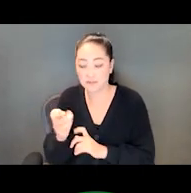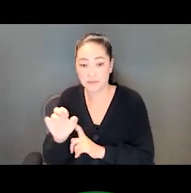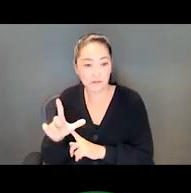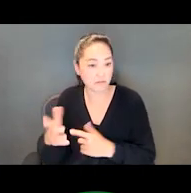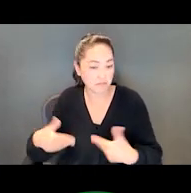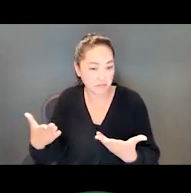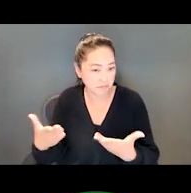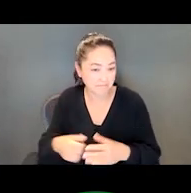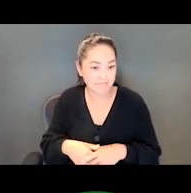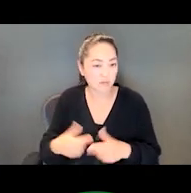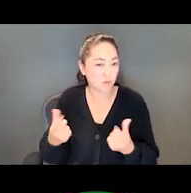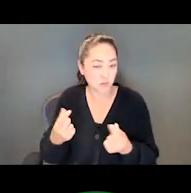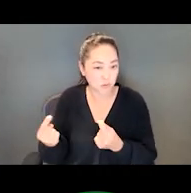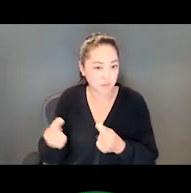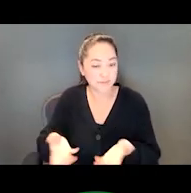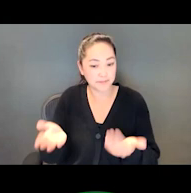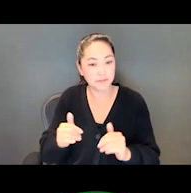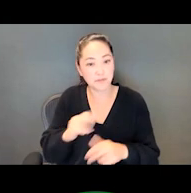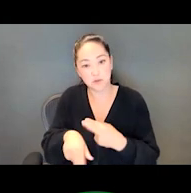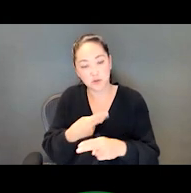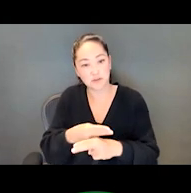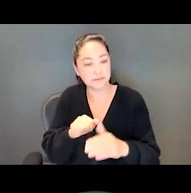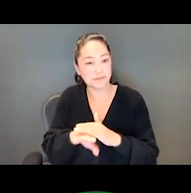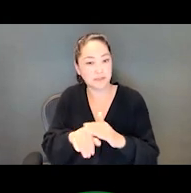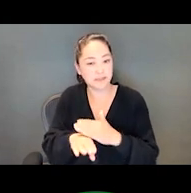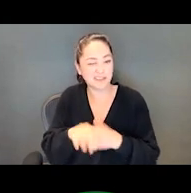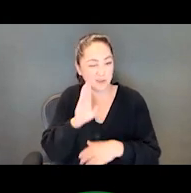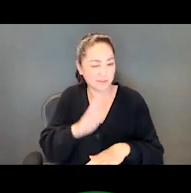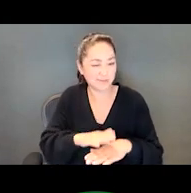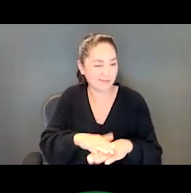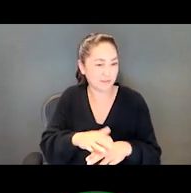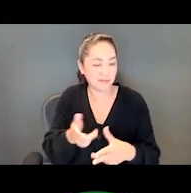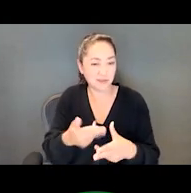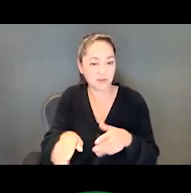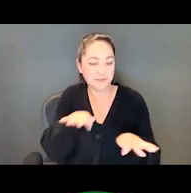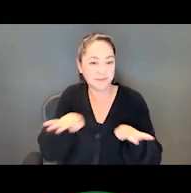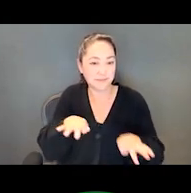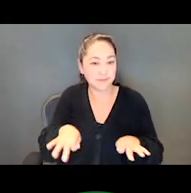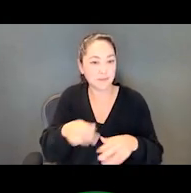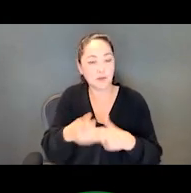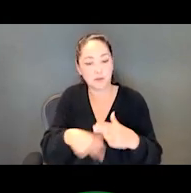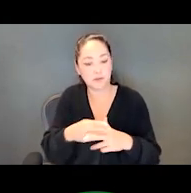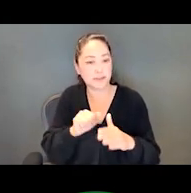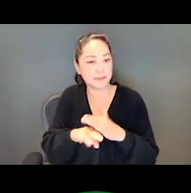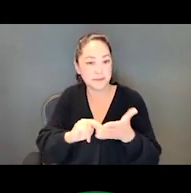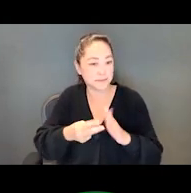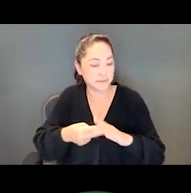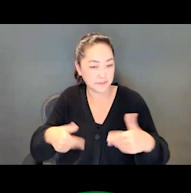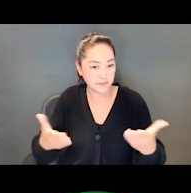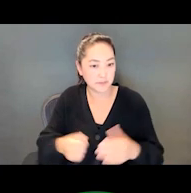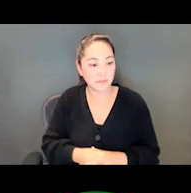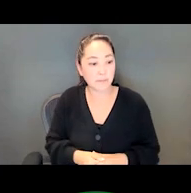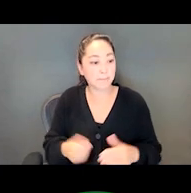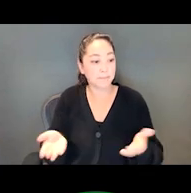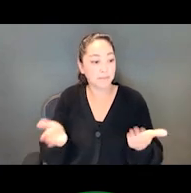Universal accessibility reminder of the quick definition. What is customer experience? Oh,